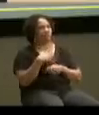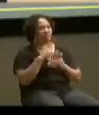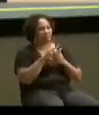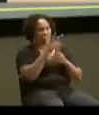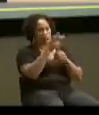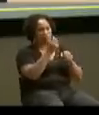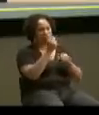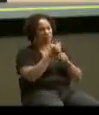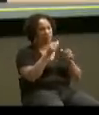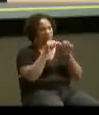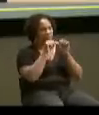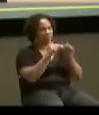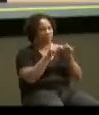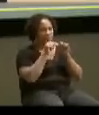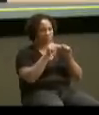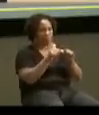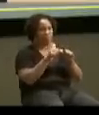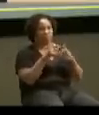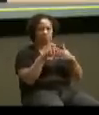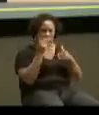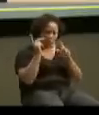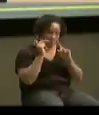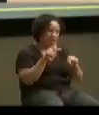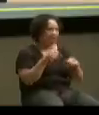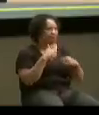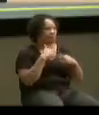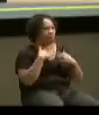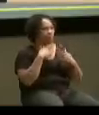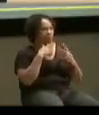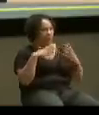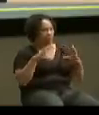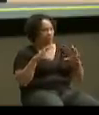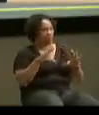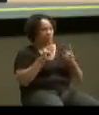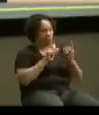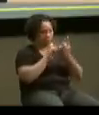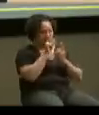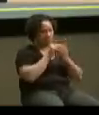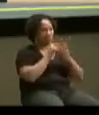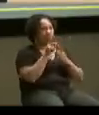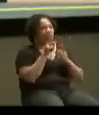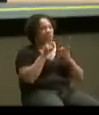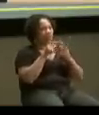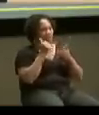IT'S A THREE-YEAR COMMITMENT TO COME IN AND WE DO ONE-ON-ONE